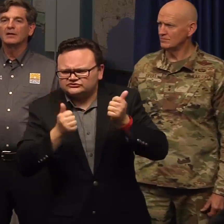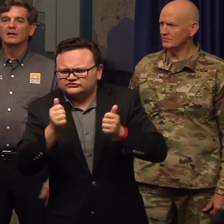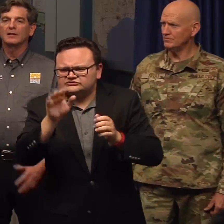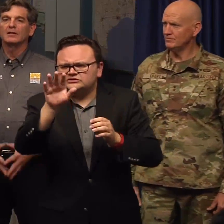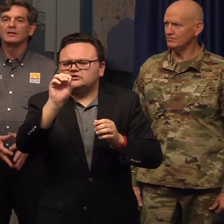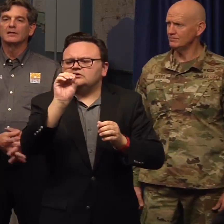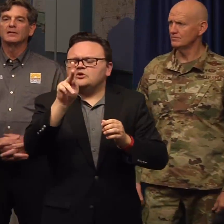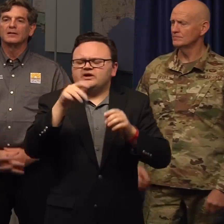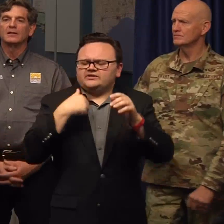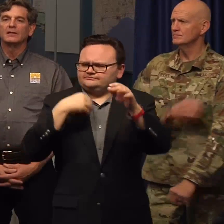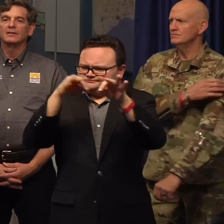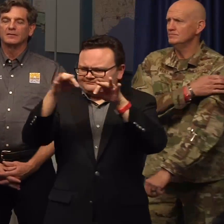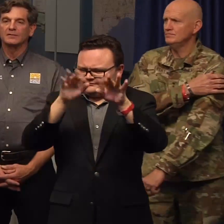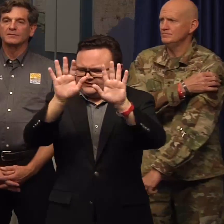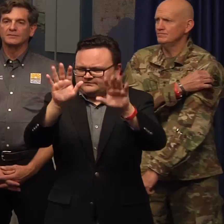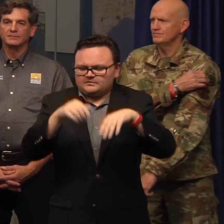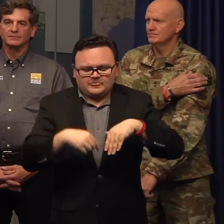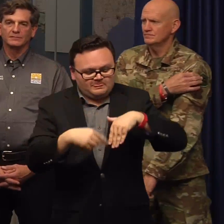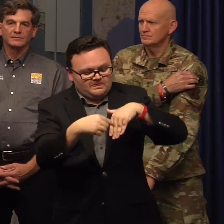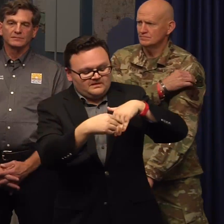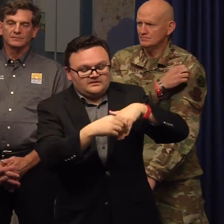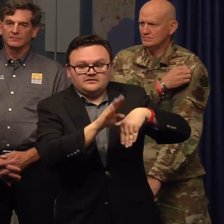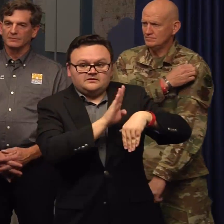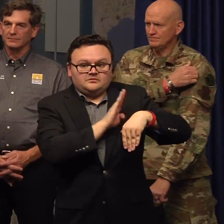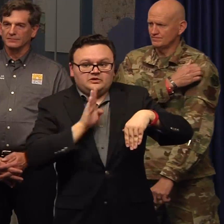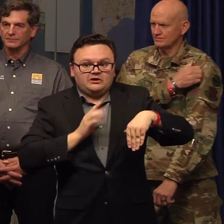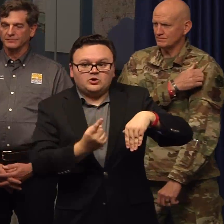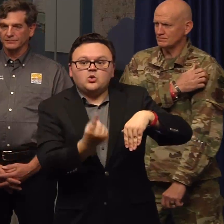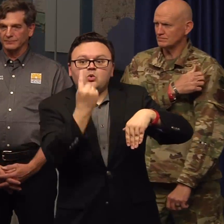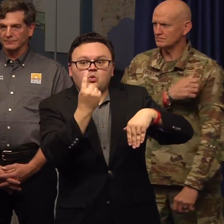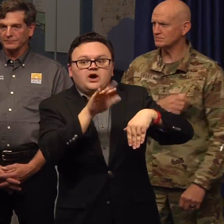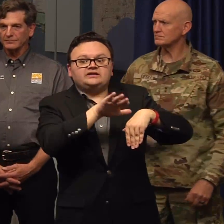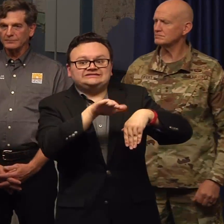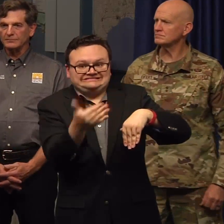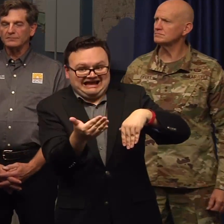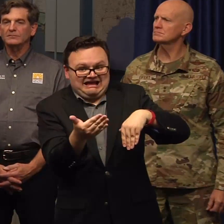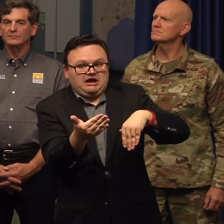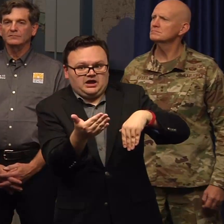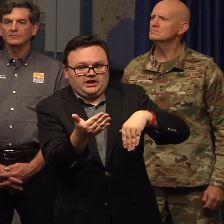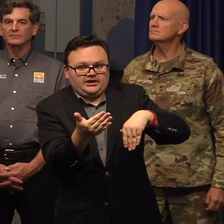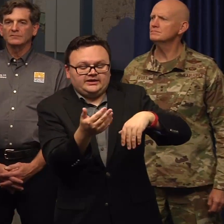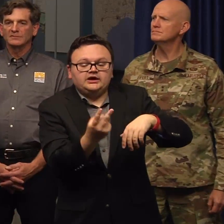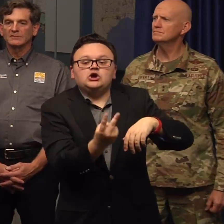IS THAT THEJACKSONVILLE ONE I THINK YOU CONFIRMED IT WAS